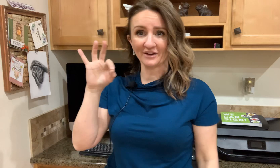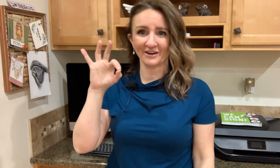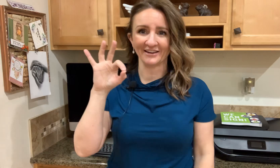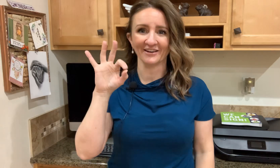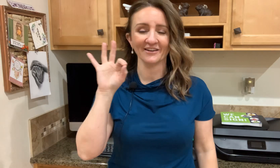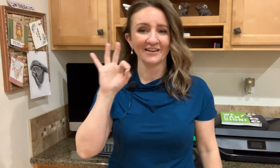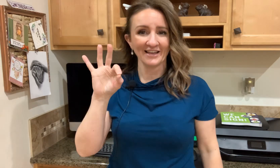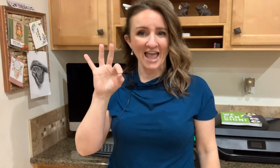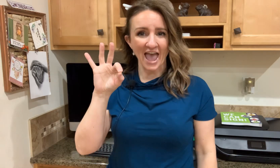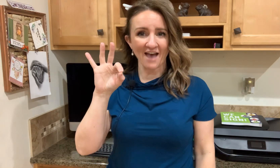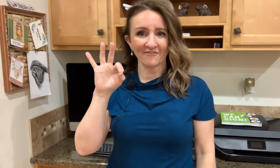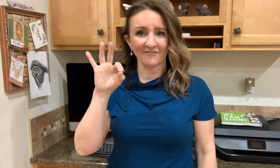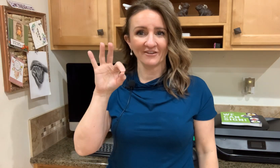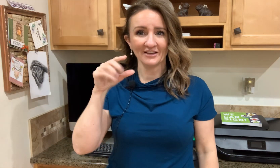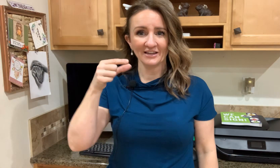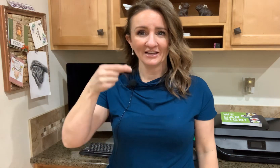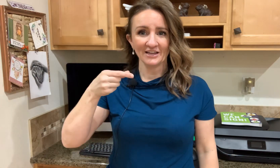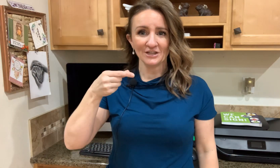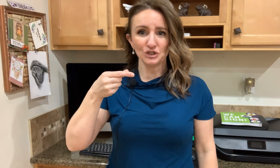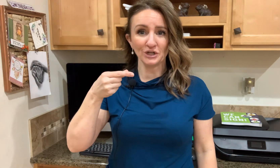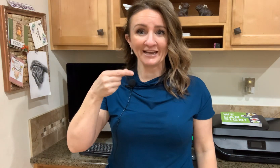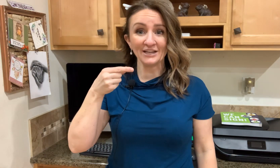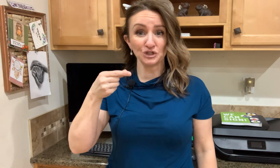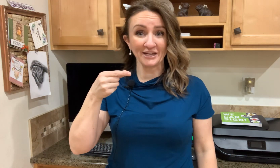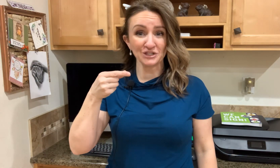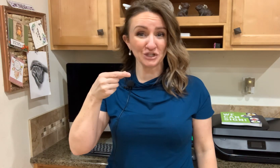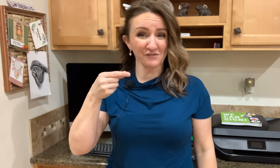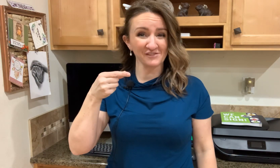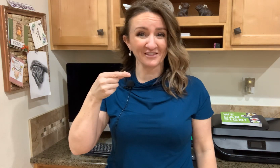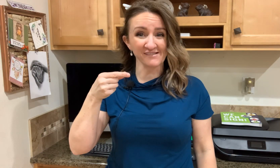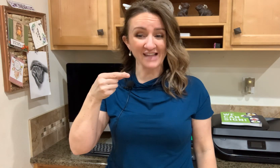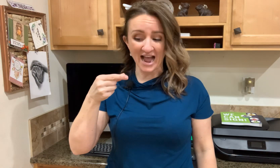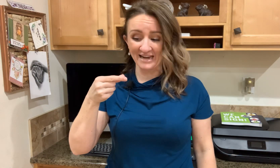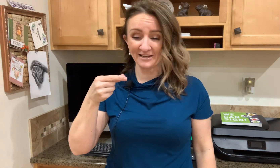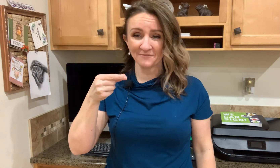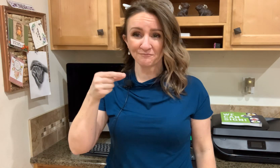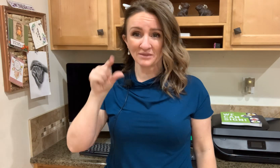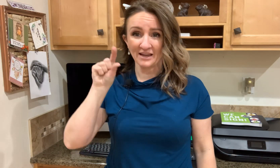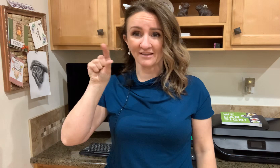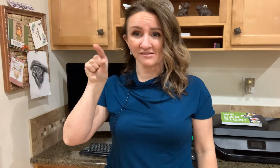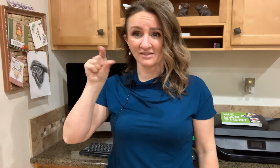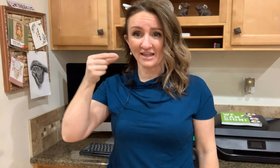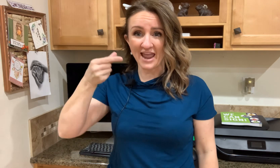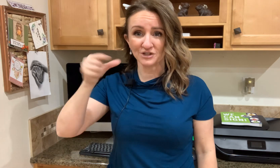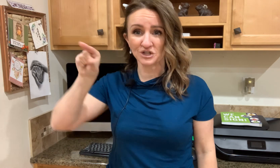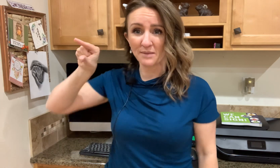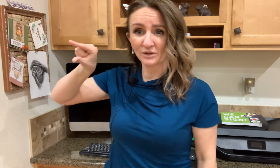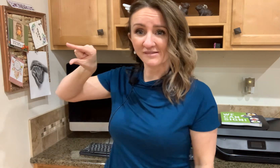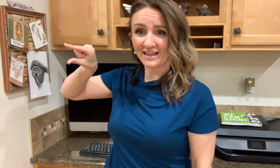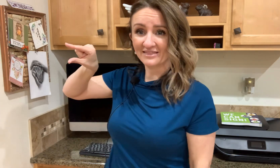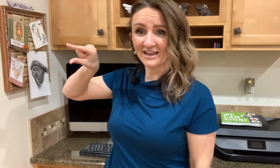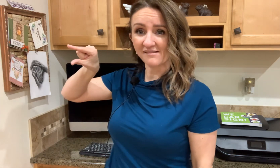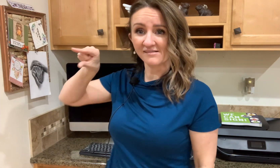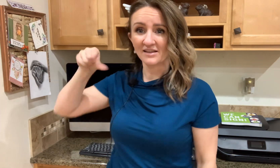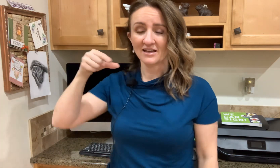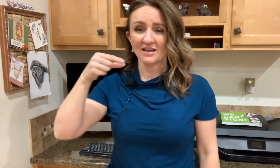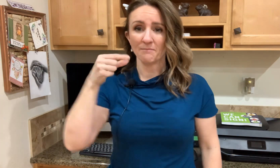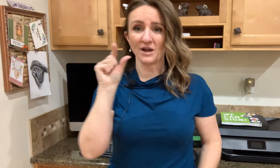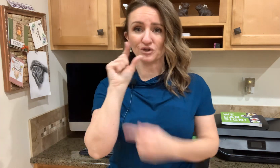right here f. G shifts to the side, the hand shape looks like this, but your